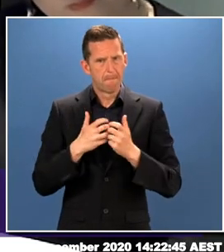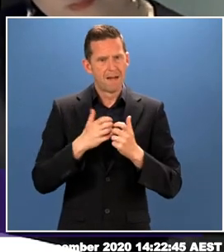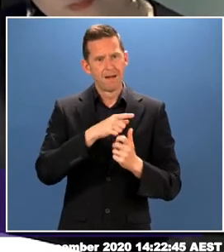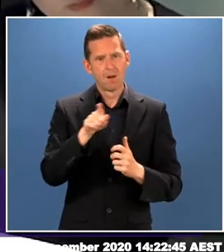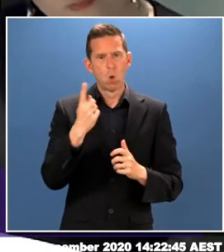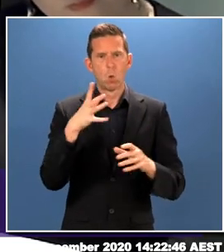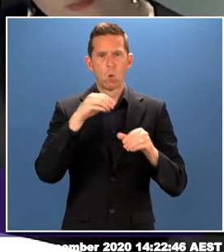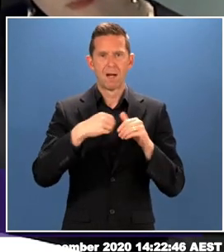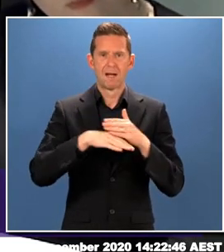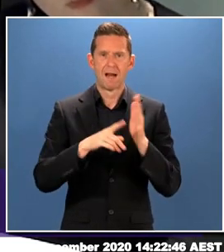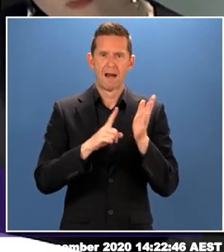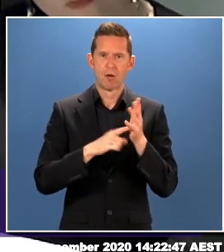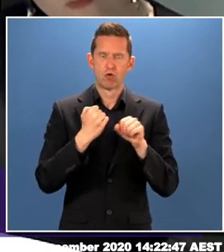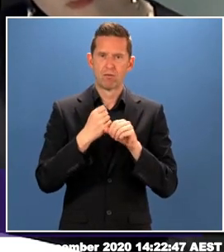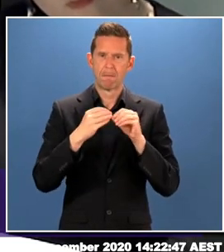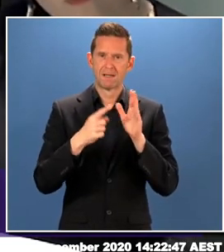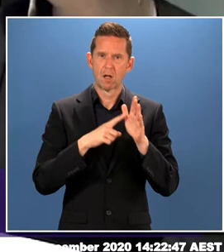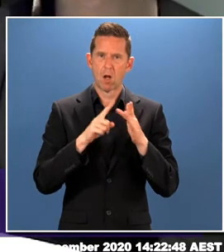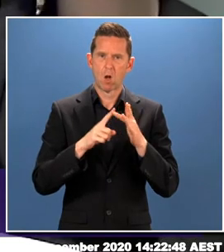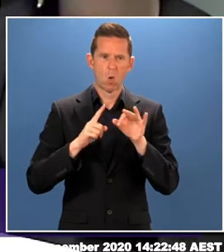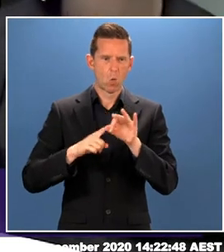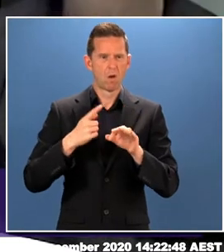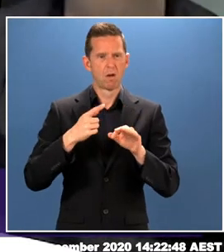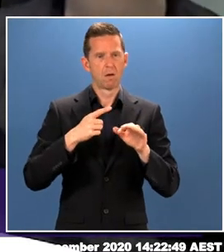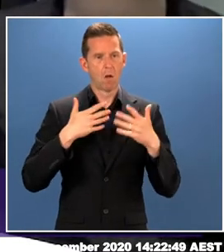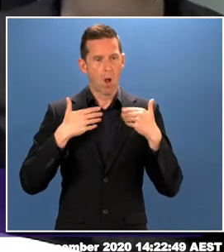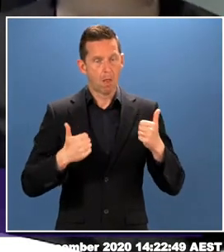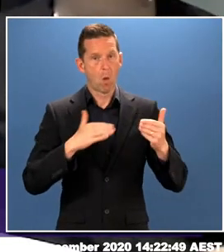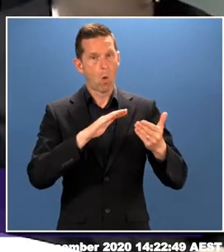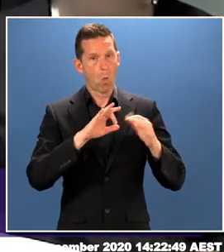LGBTI-controlled health organisations who are often poorly resourced,